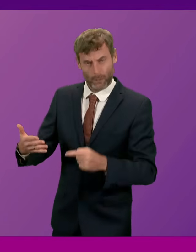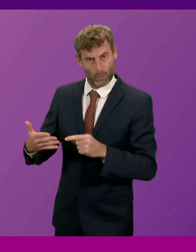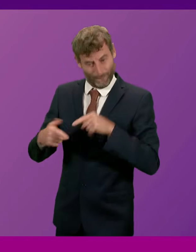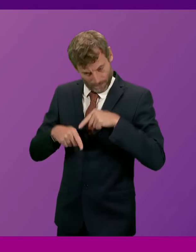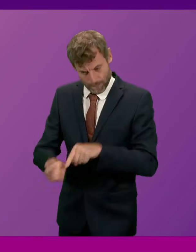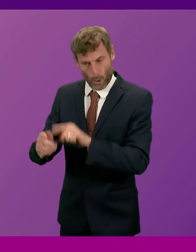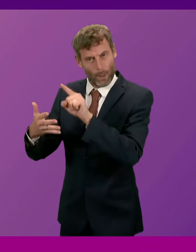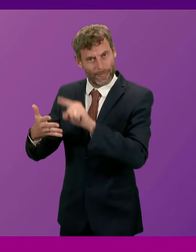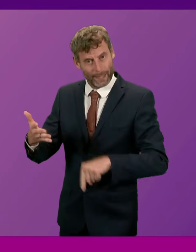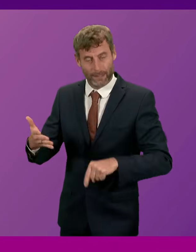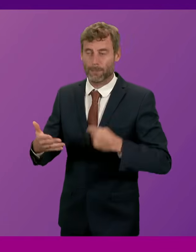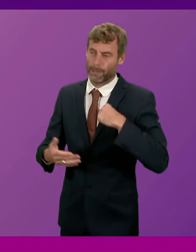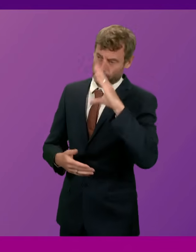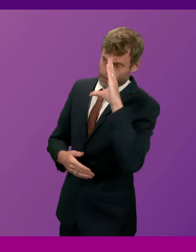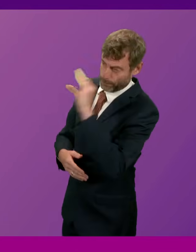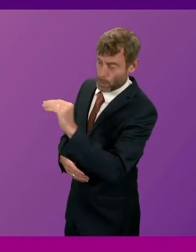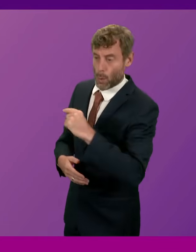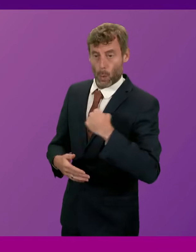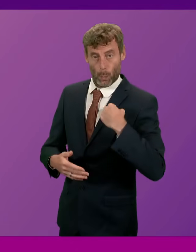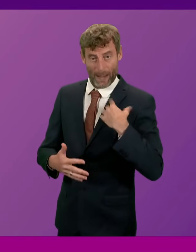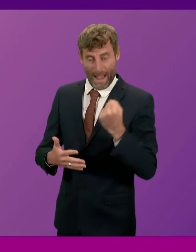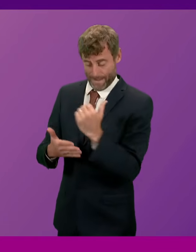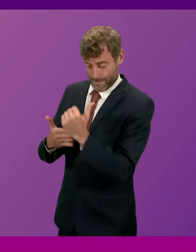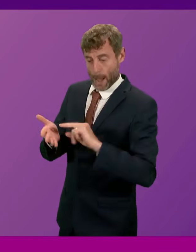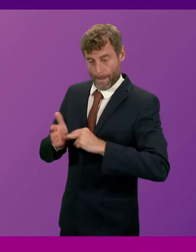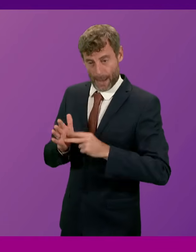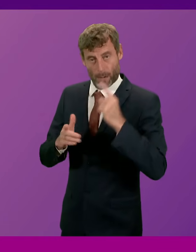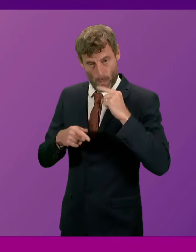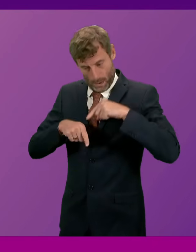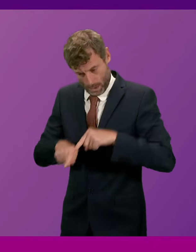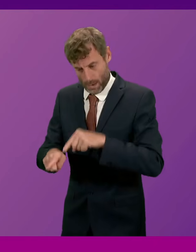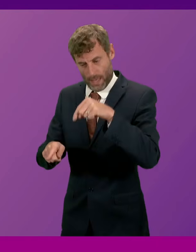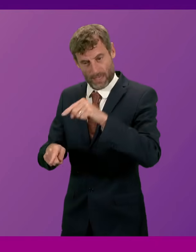assurance that that is exactly what the Government is doing and the action that we are taking.